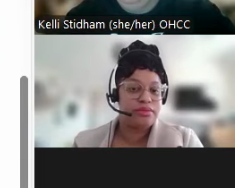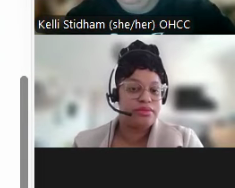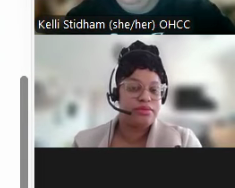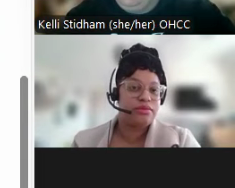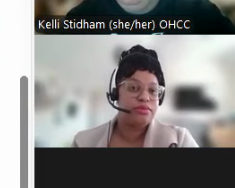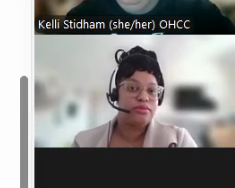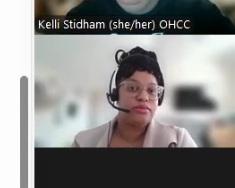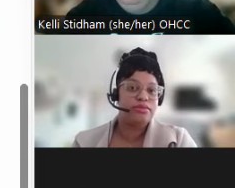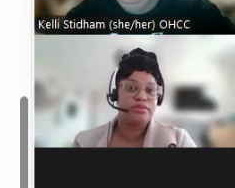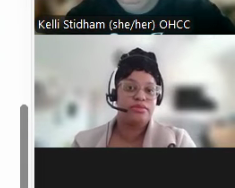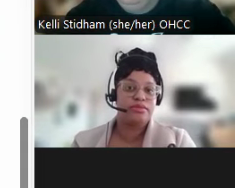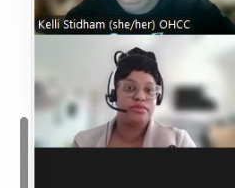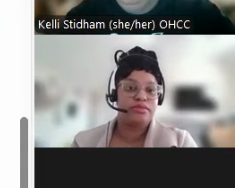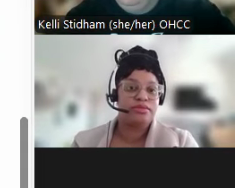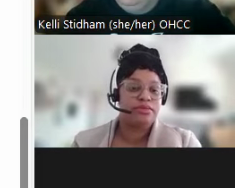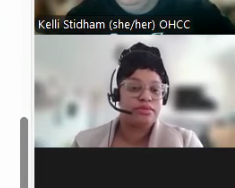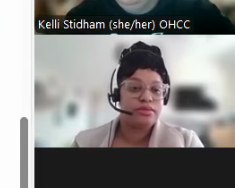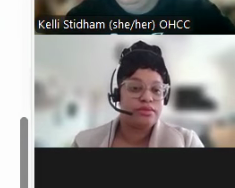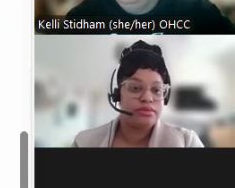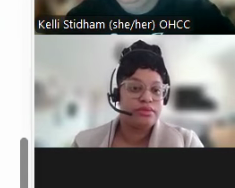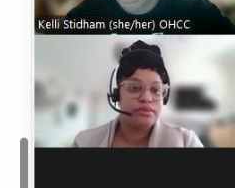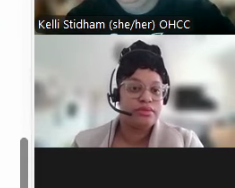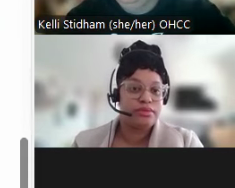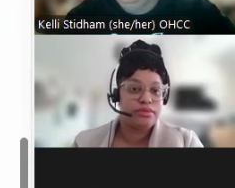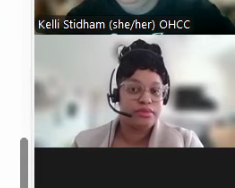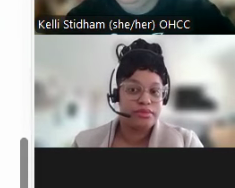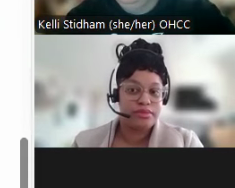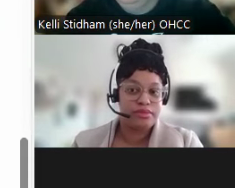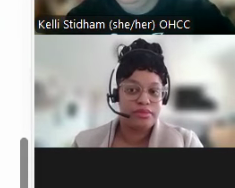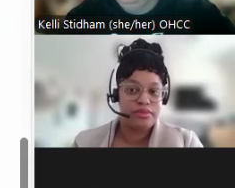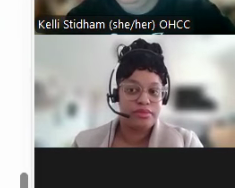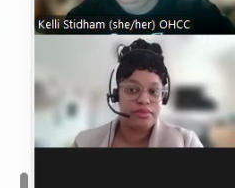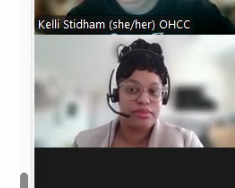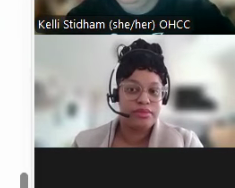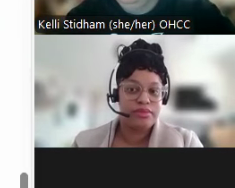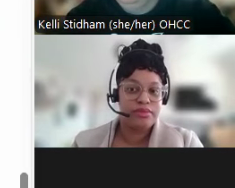that we've had. So um